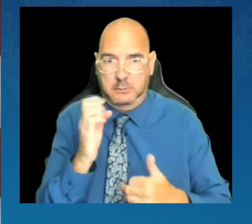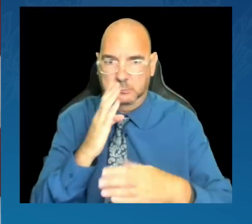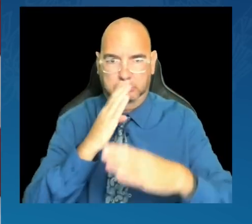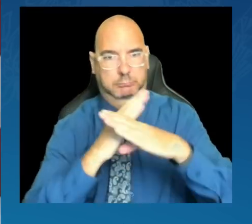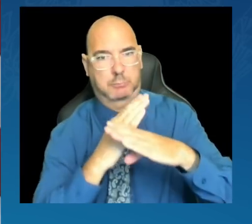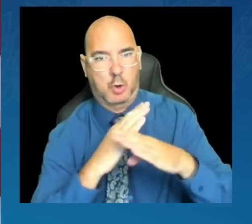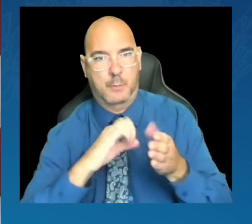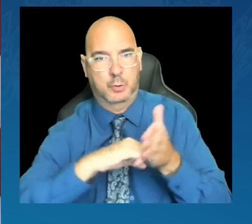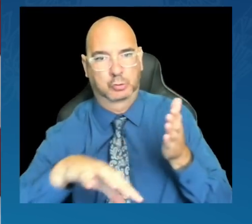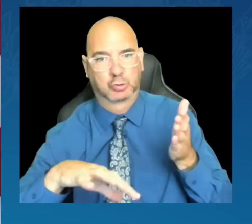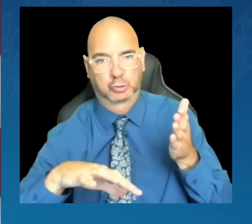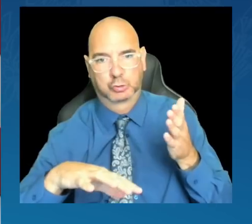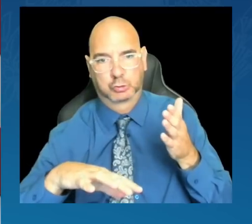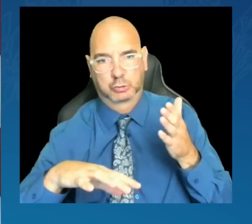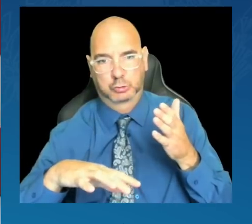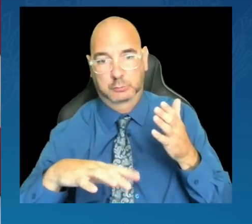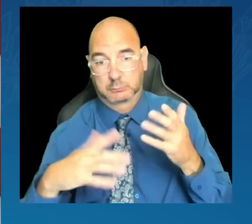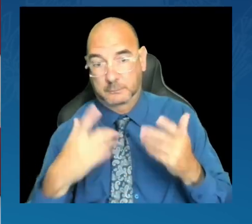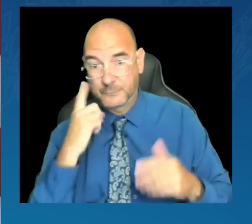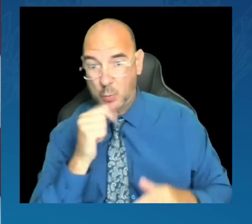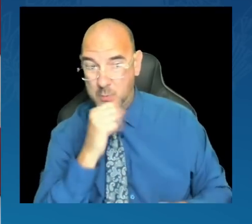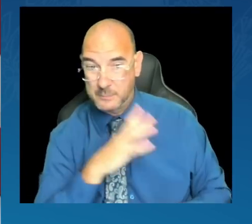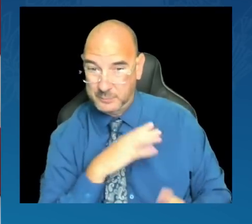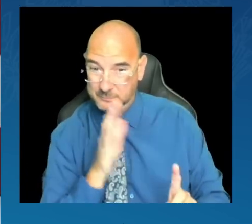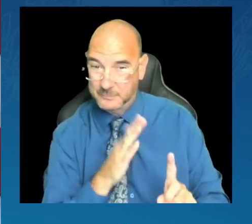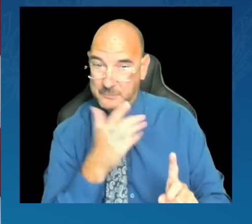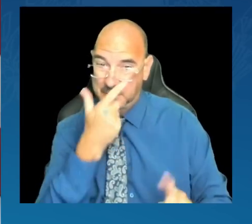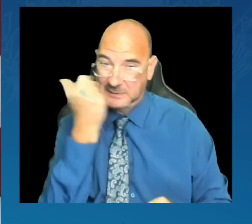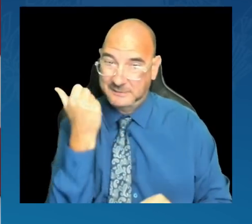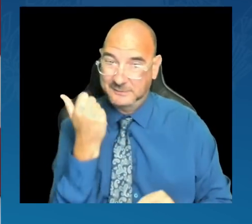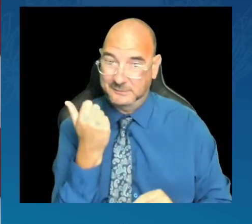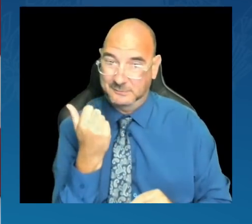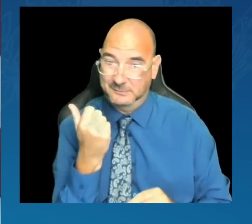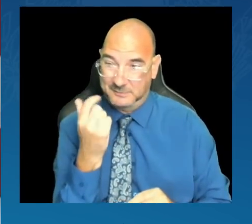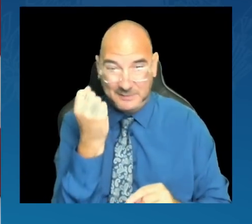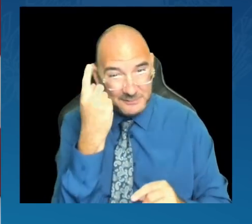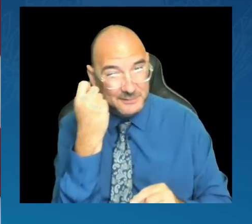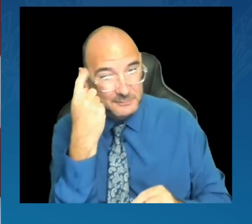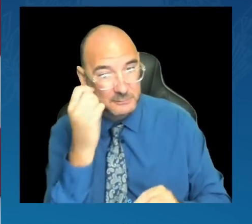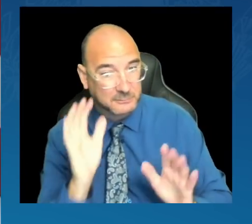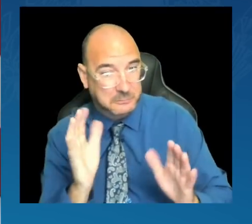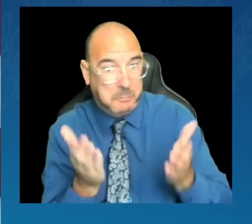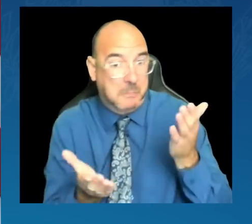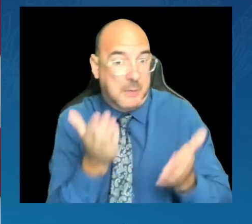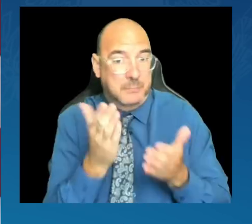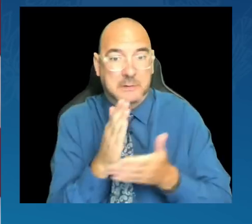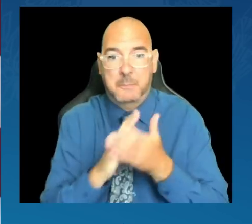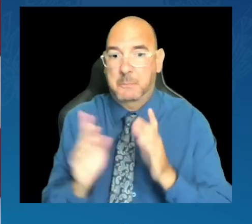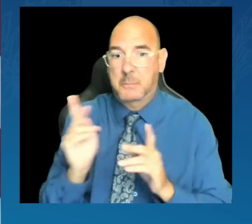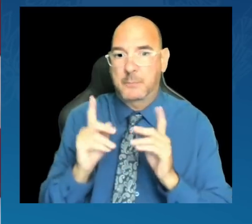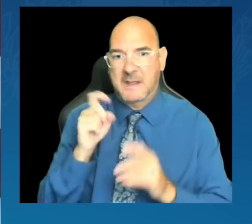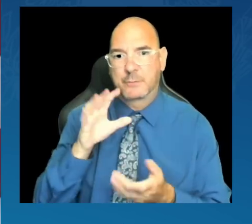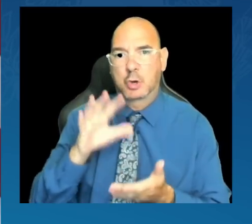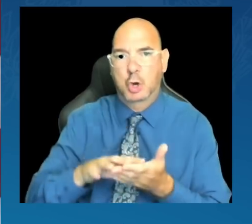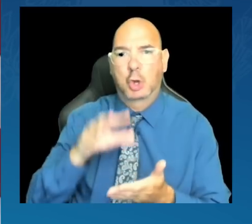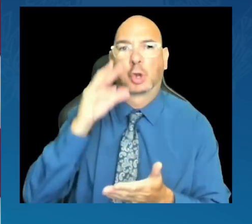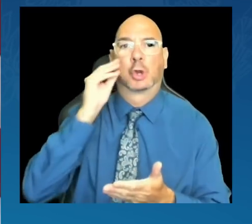Because, do be clear -- and maybe some people need to actually learn how a woman's body works.